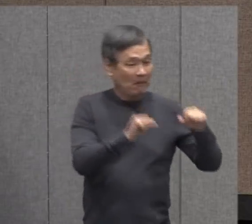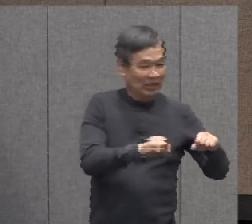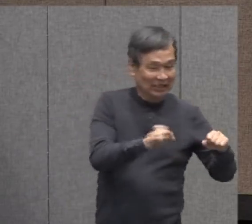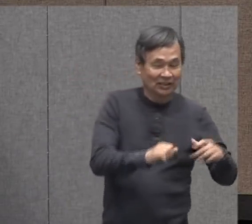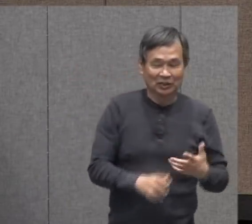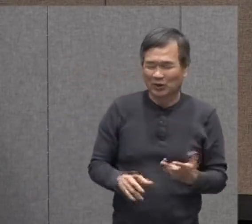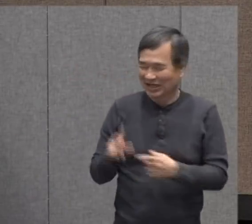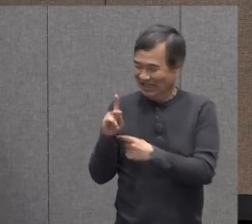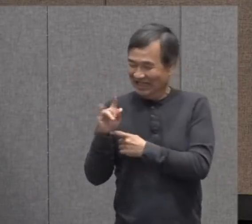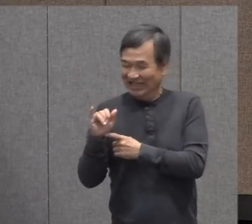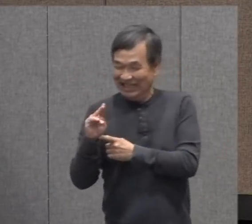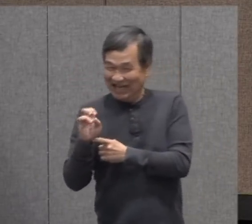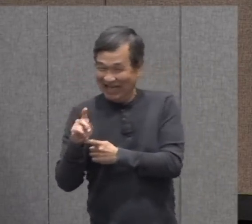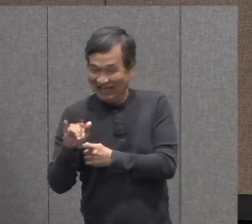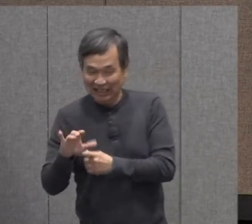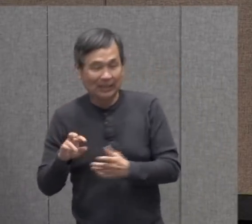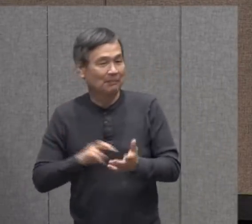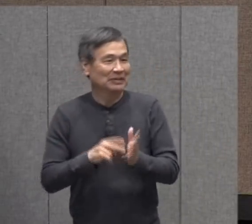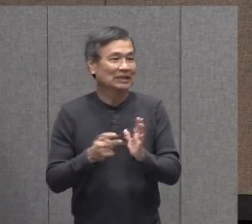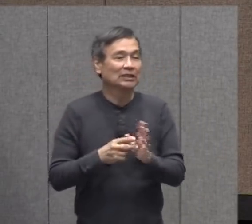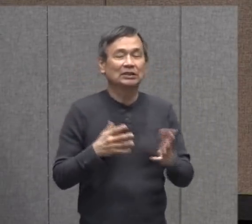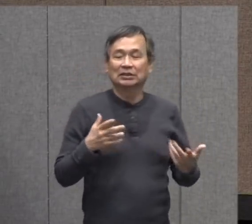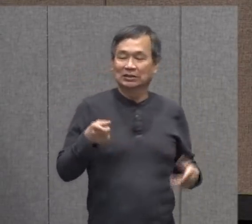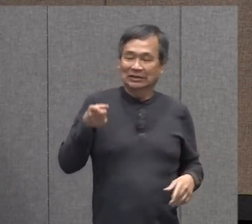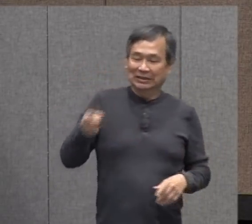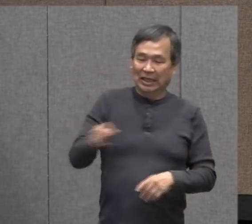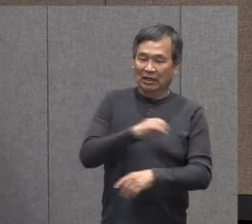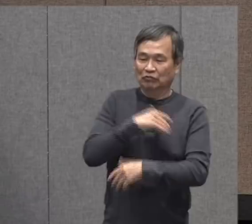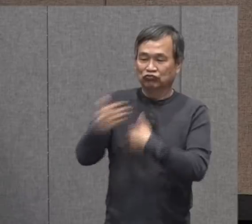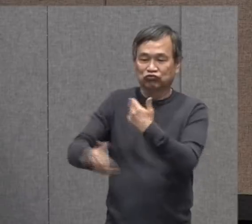Kinetic energy is energy in motion.